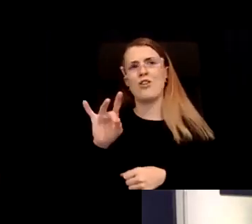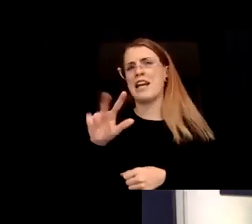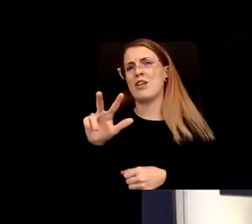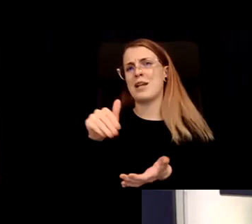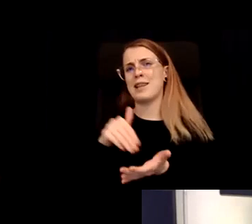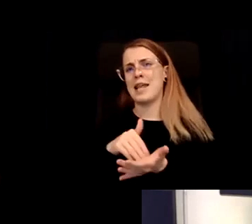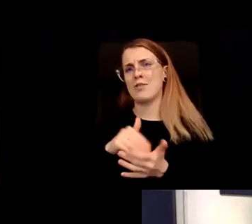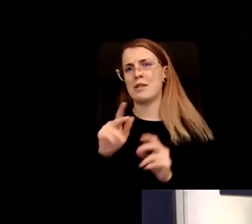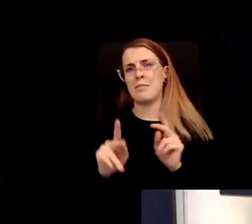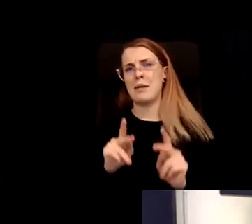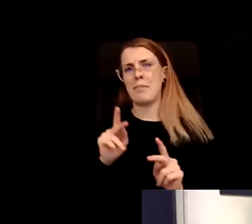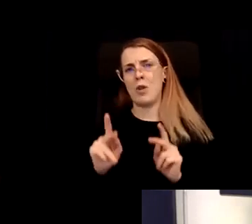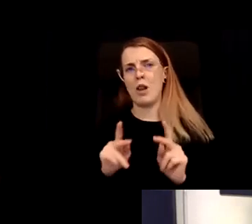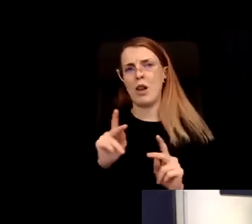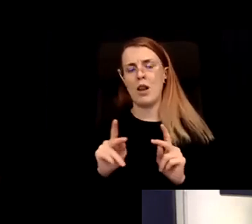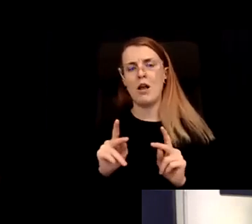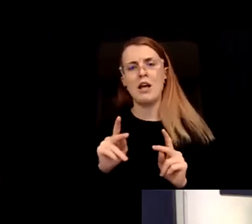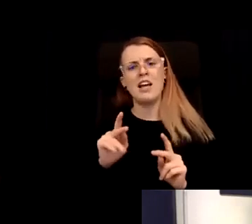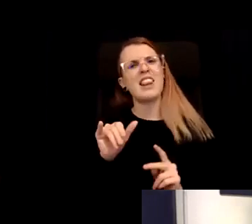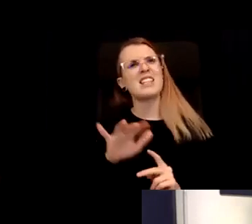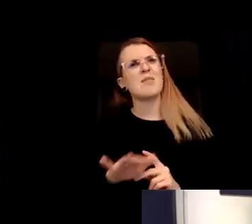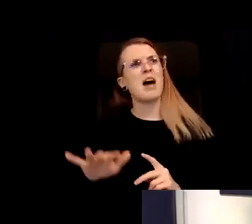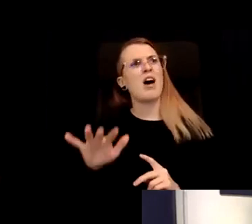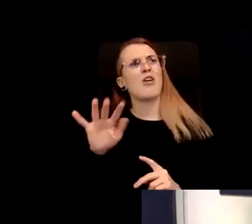Which covers about 4500 square miles.